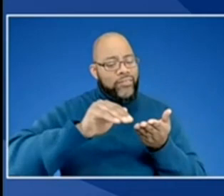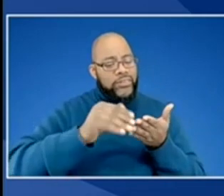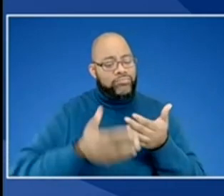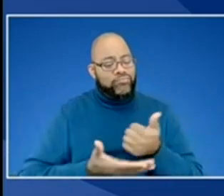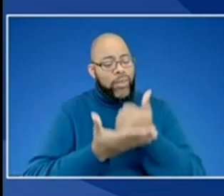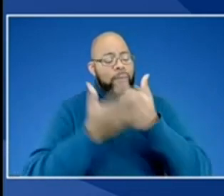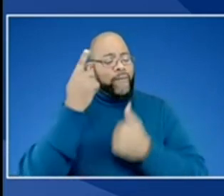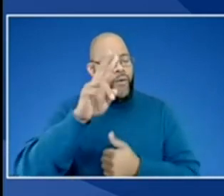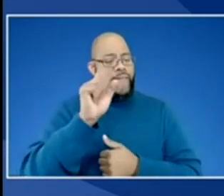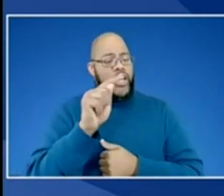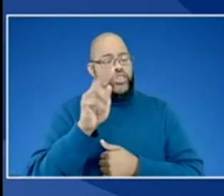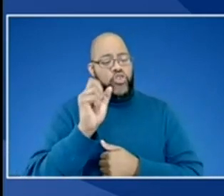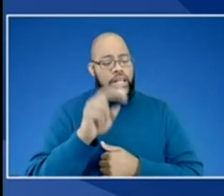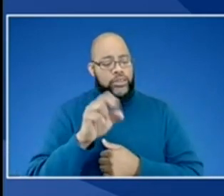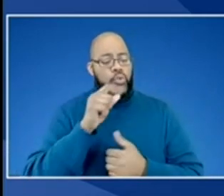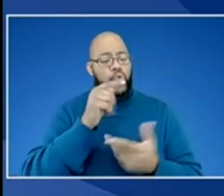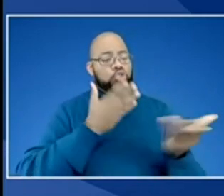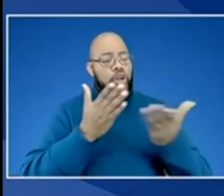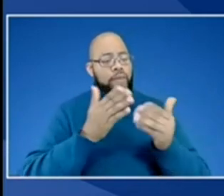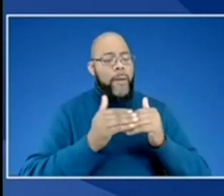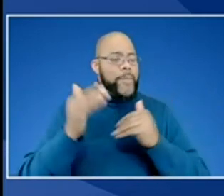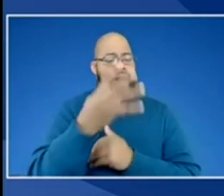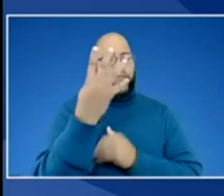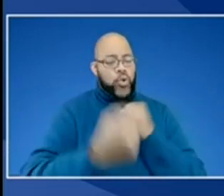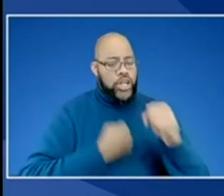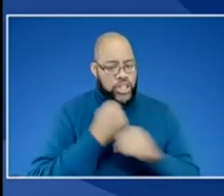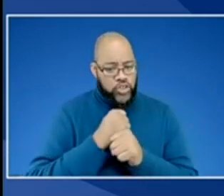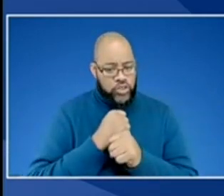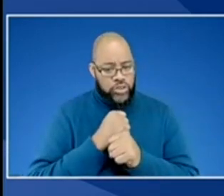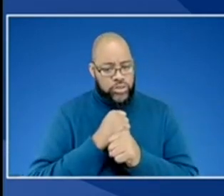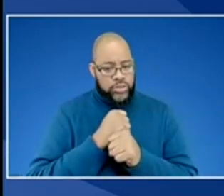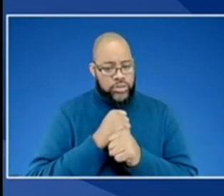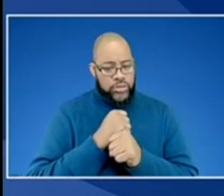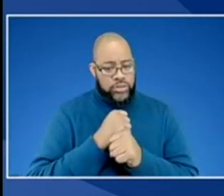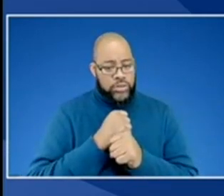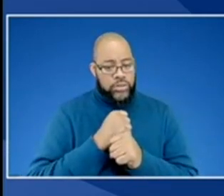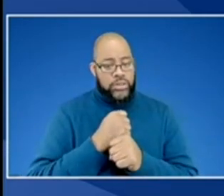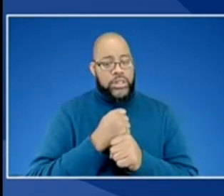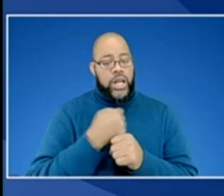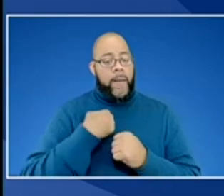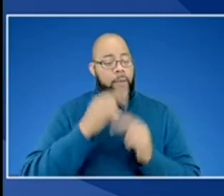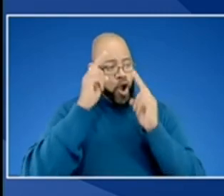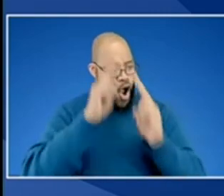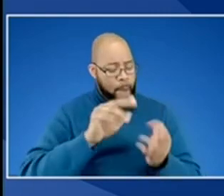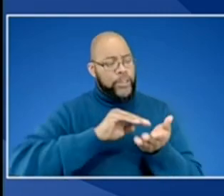who have served beyond four years, have been honorably discharged, but have not